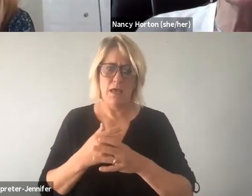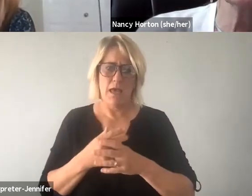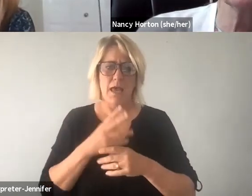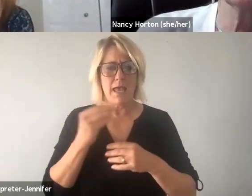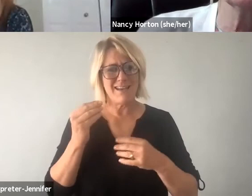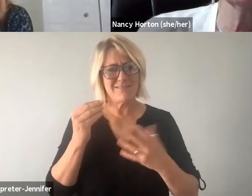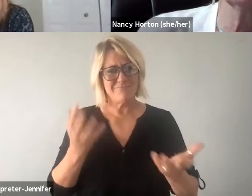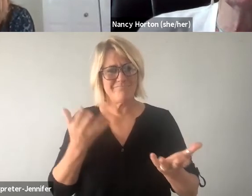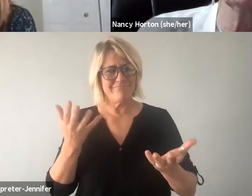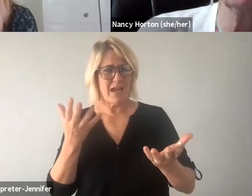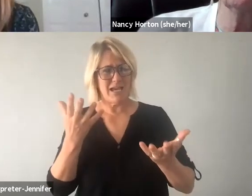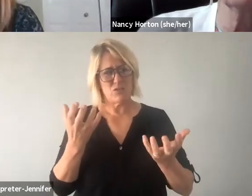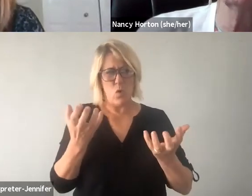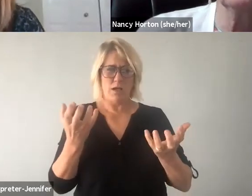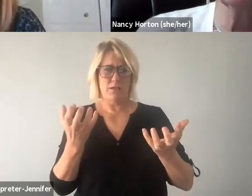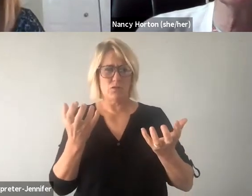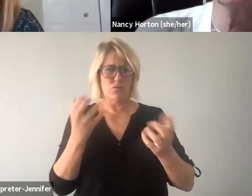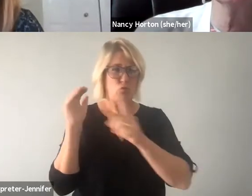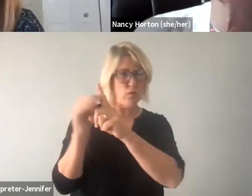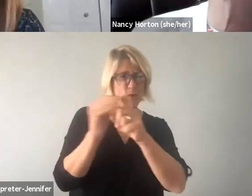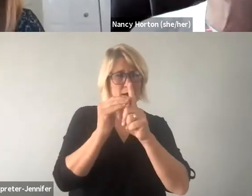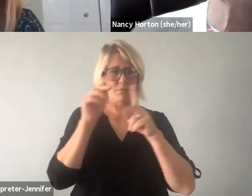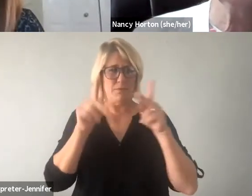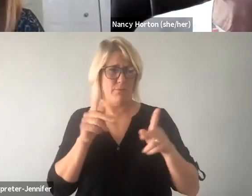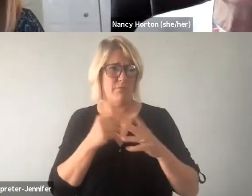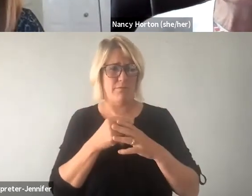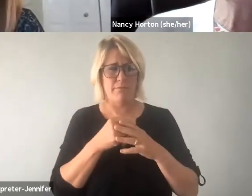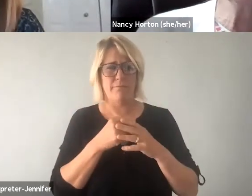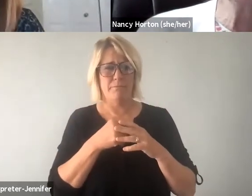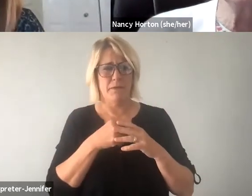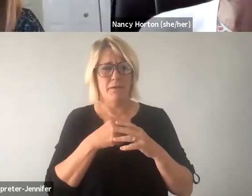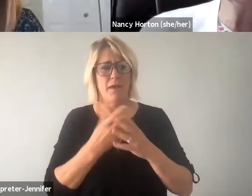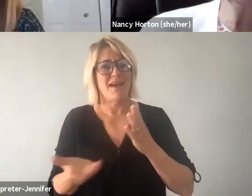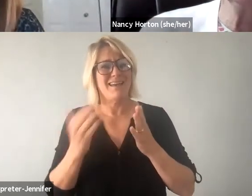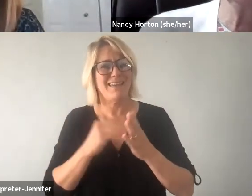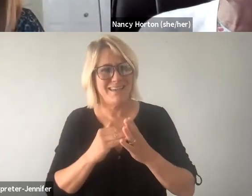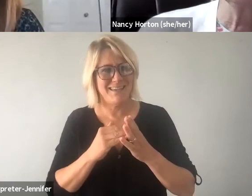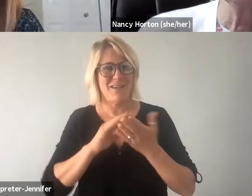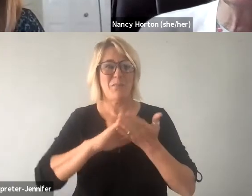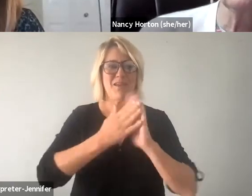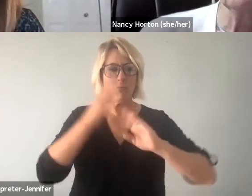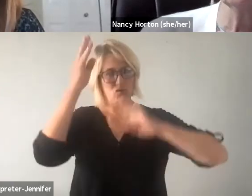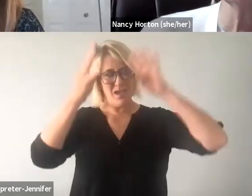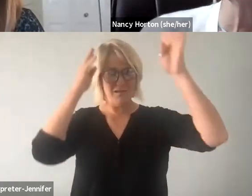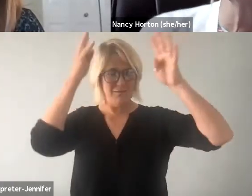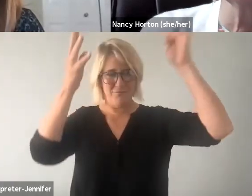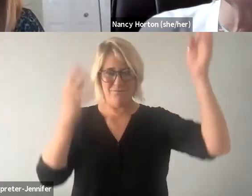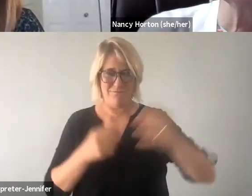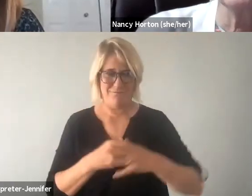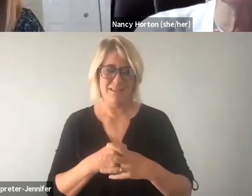common things that we've seen or had a lot of questions about and, you know,